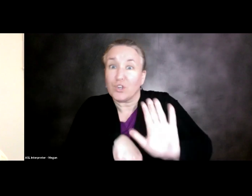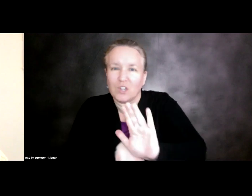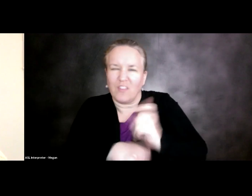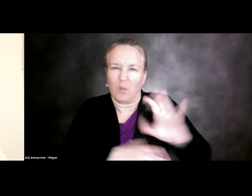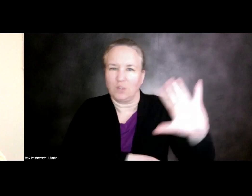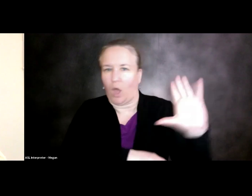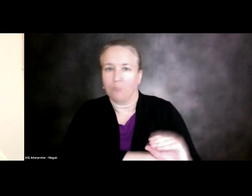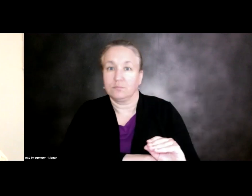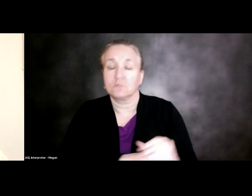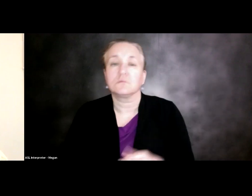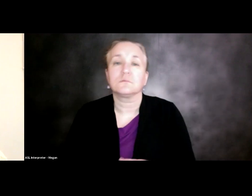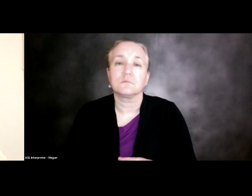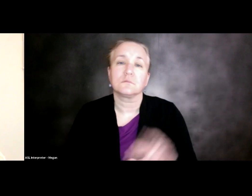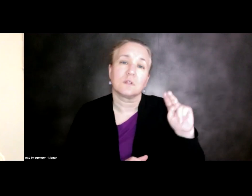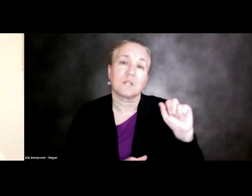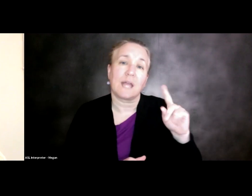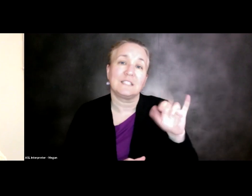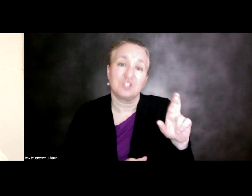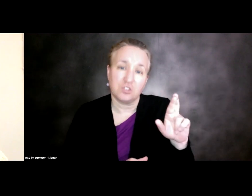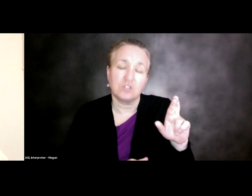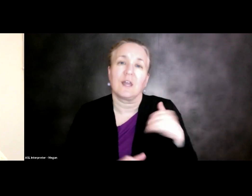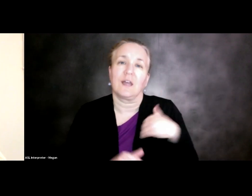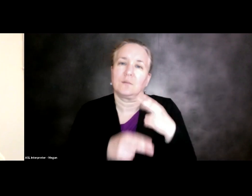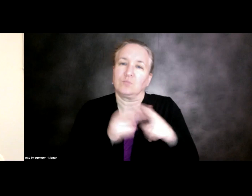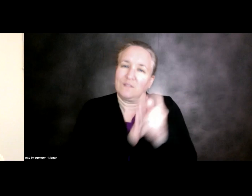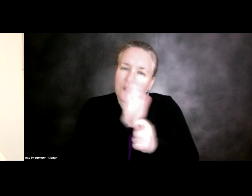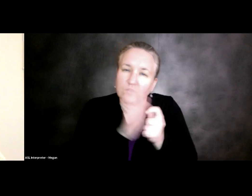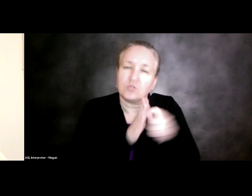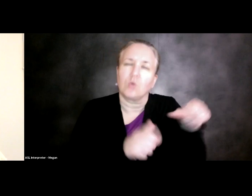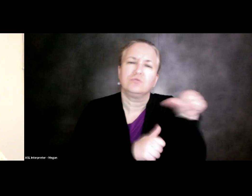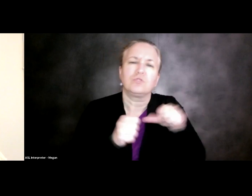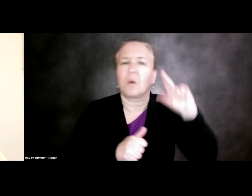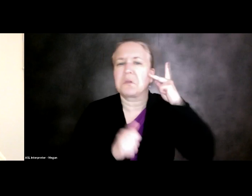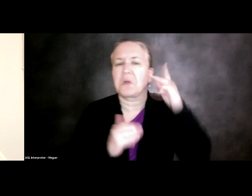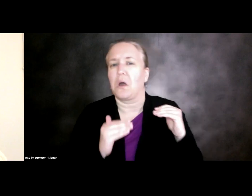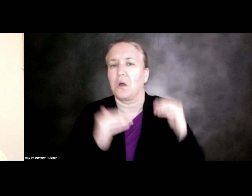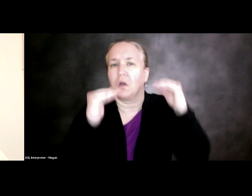The Nadir followed a brief phase of social and political advancement for Black people that